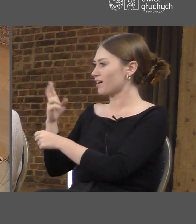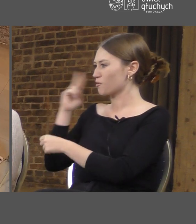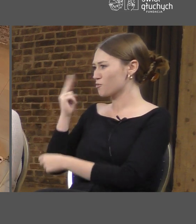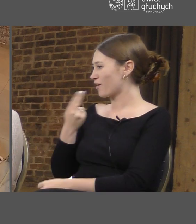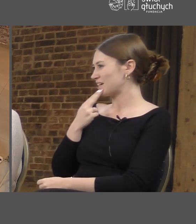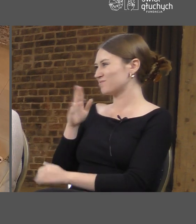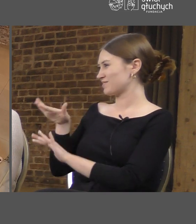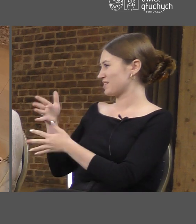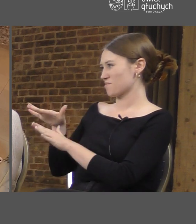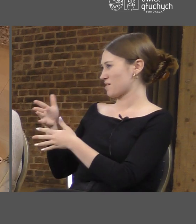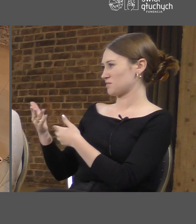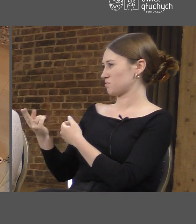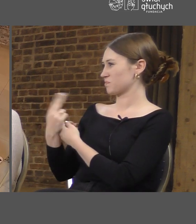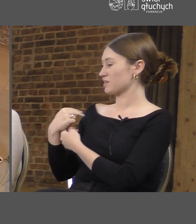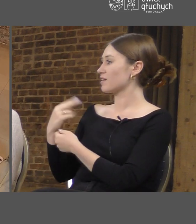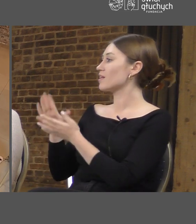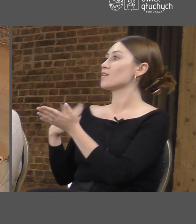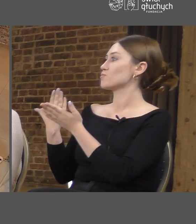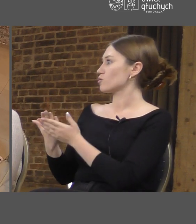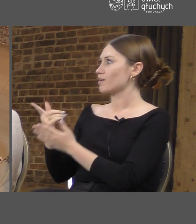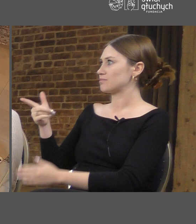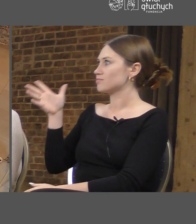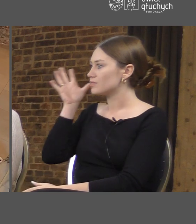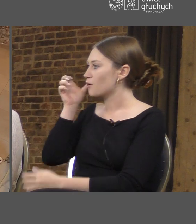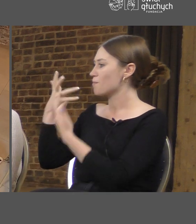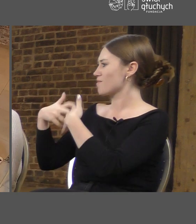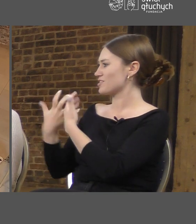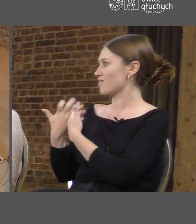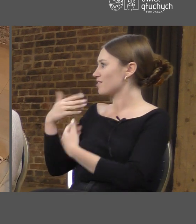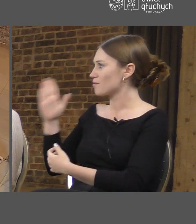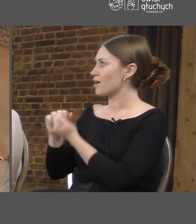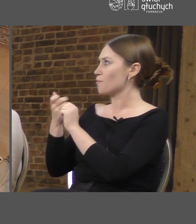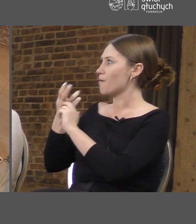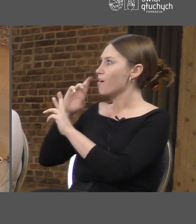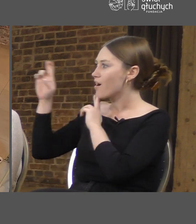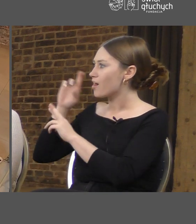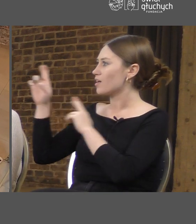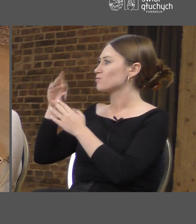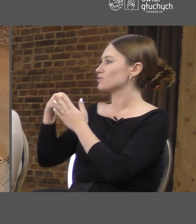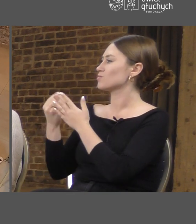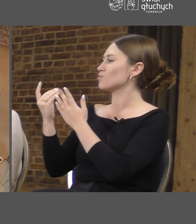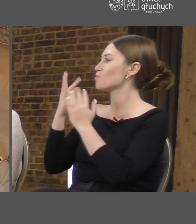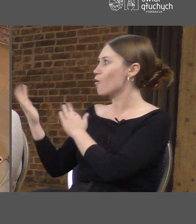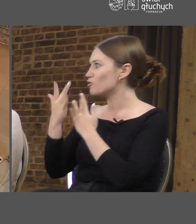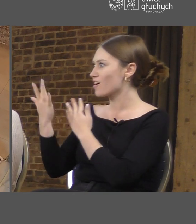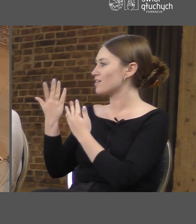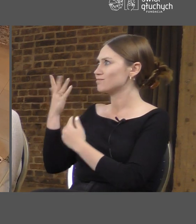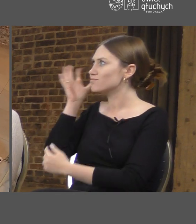This was related to the fact that example, they would not hear the machine, they won't hear the fire alarm, say in a shopping mall,